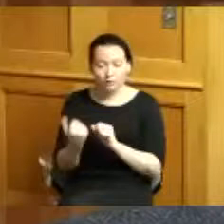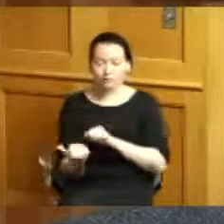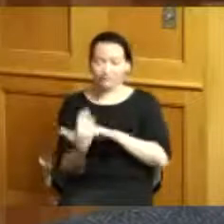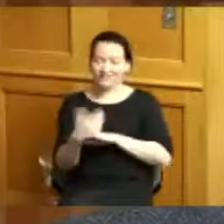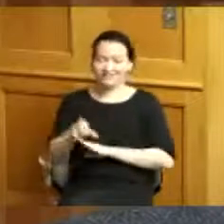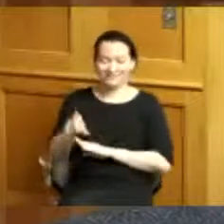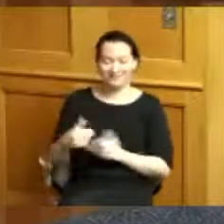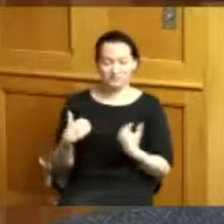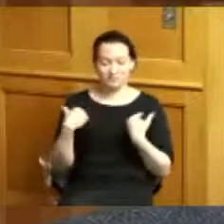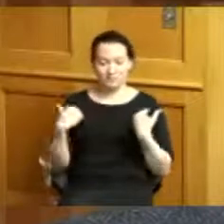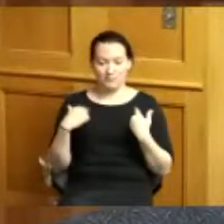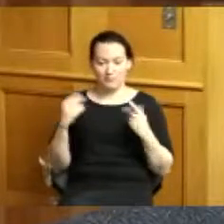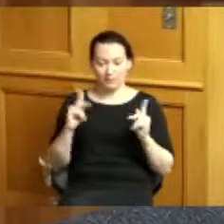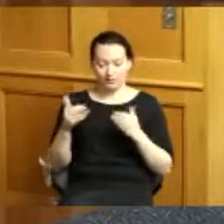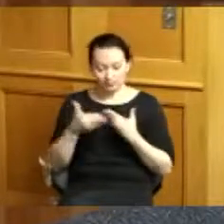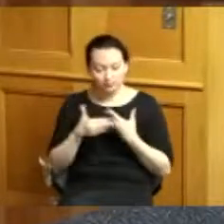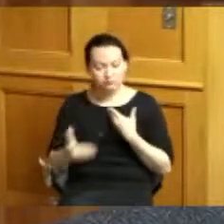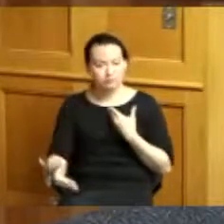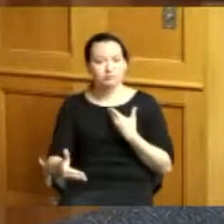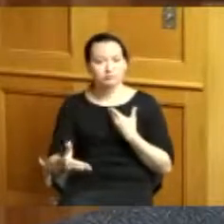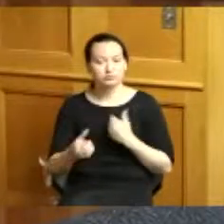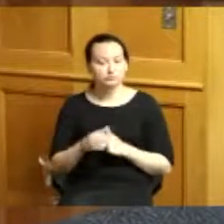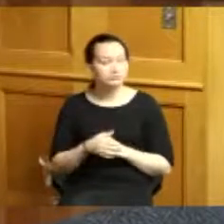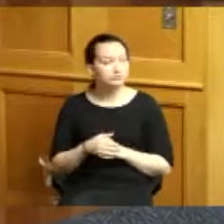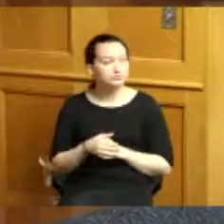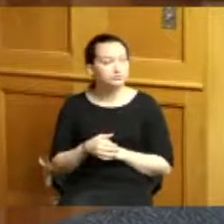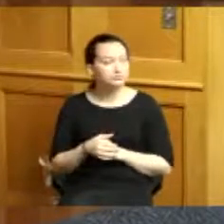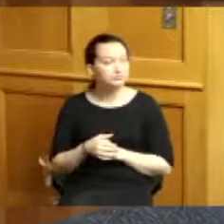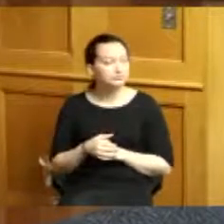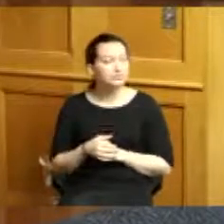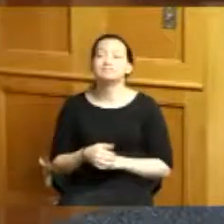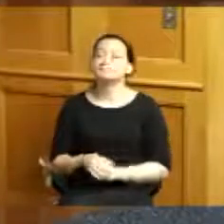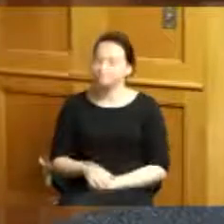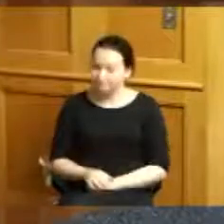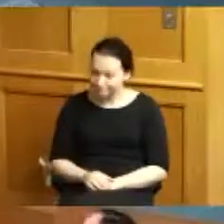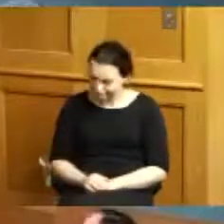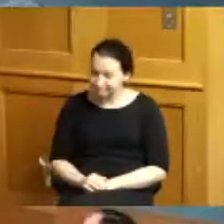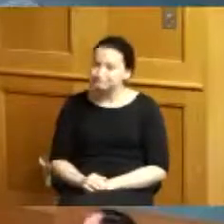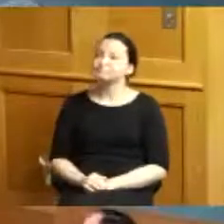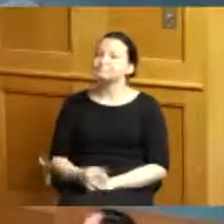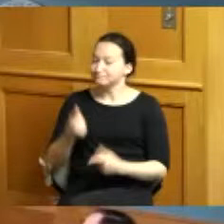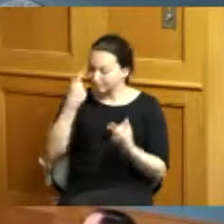of our youth moving forward after the beginning of the year yes I would agree with you on that